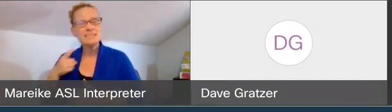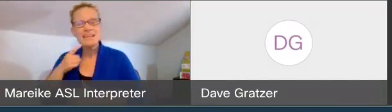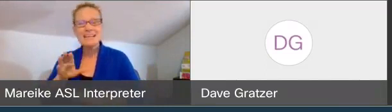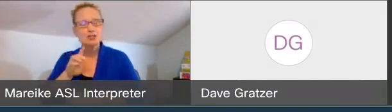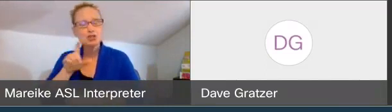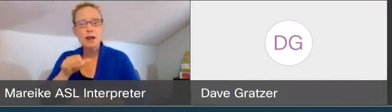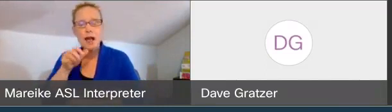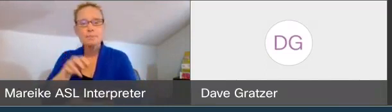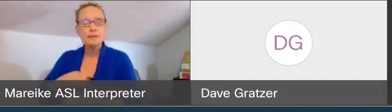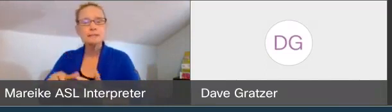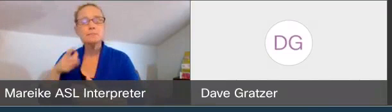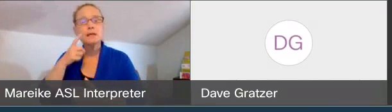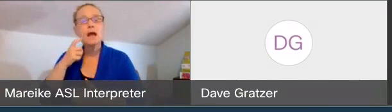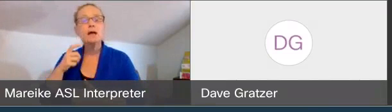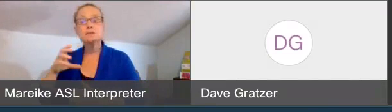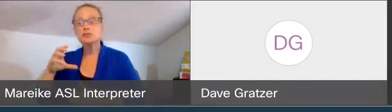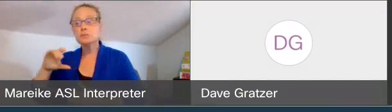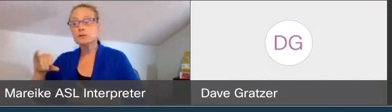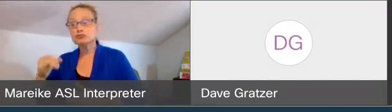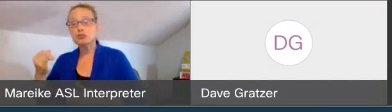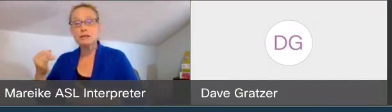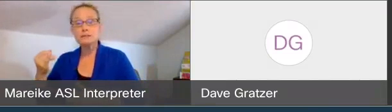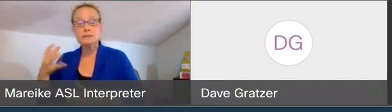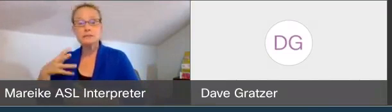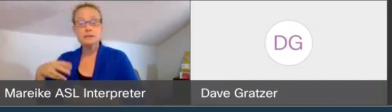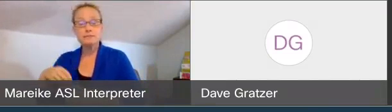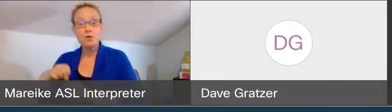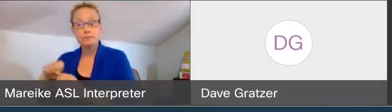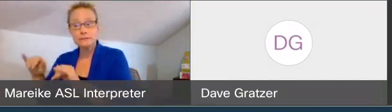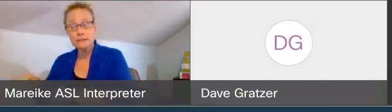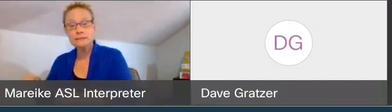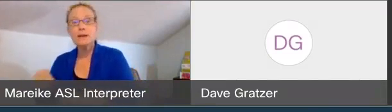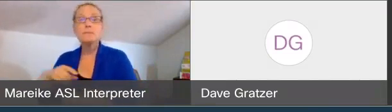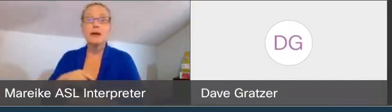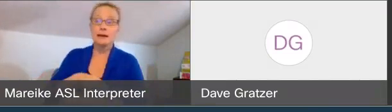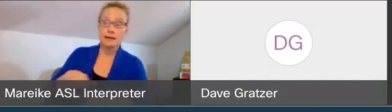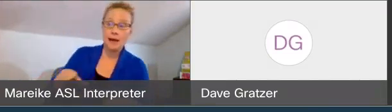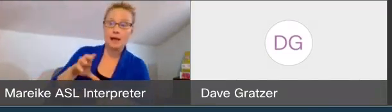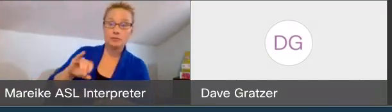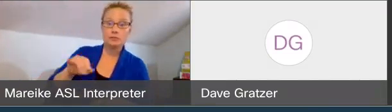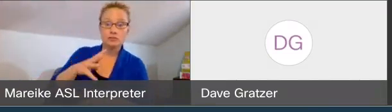some behaviors that might lead them to justice involvement. So it wasn't always a good idea but,